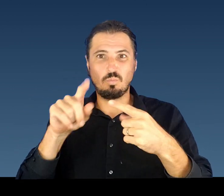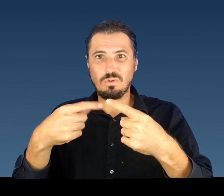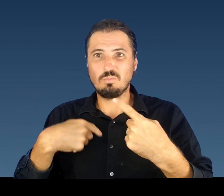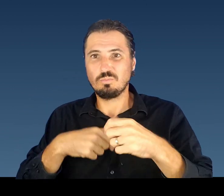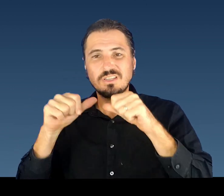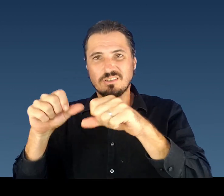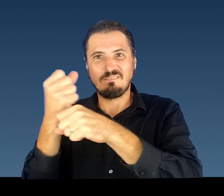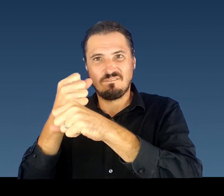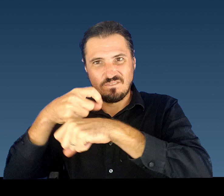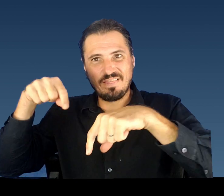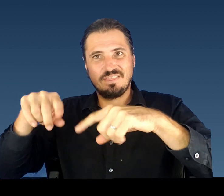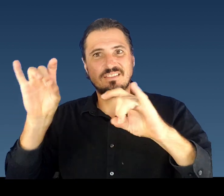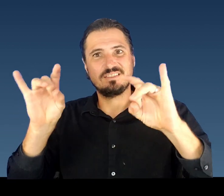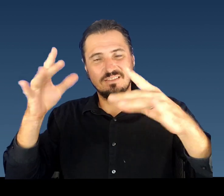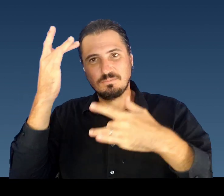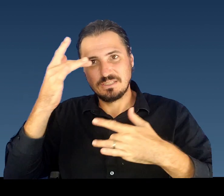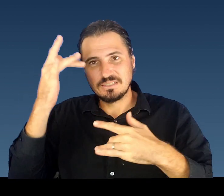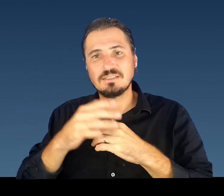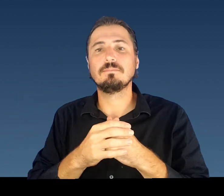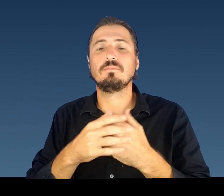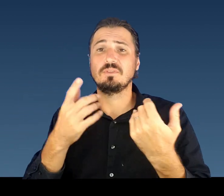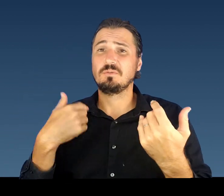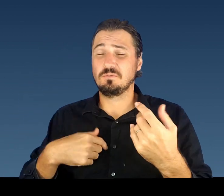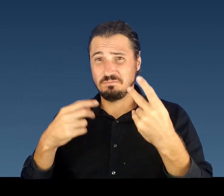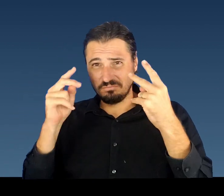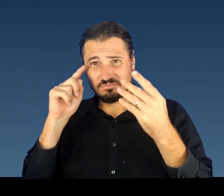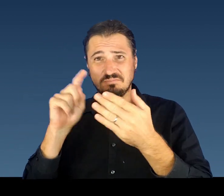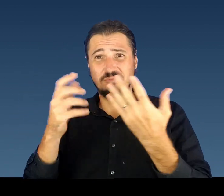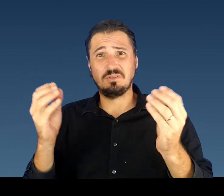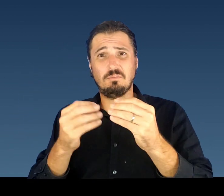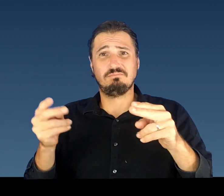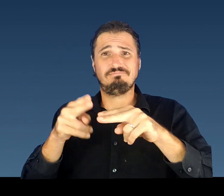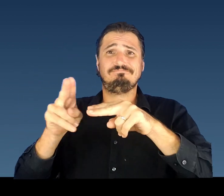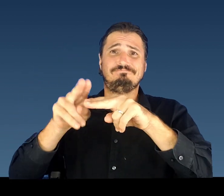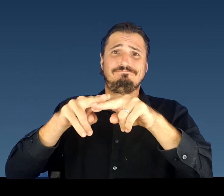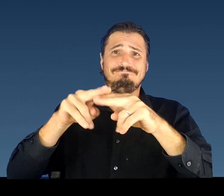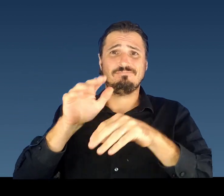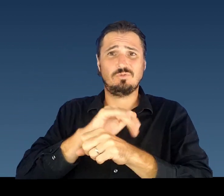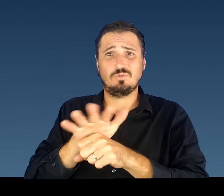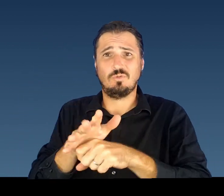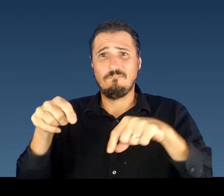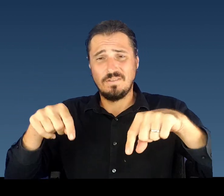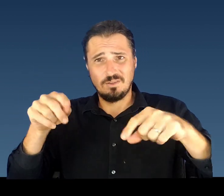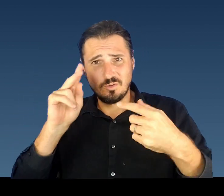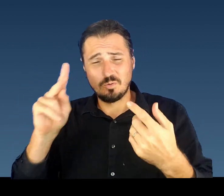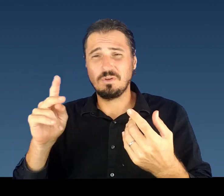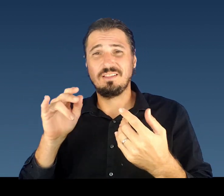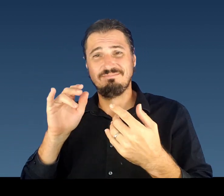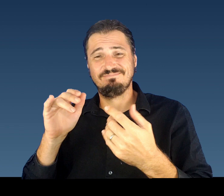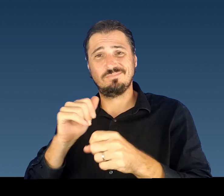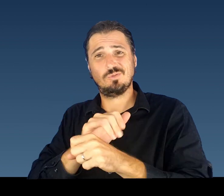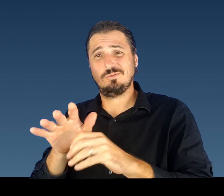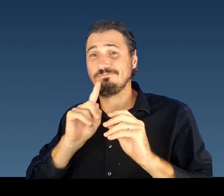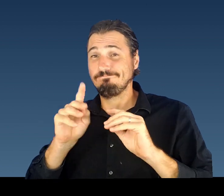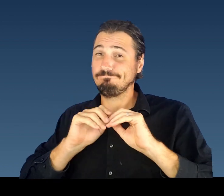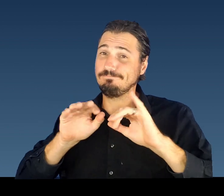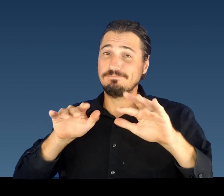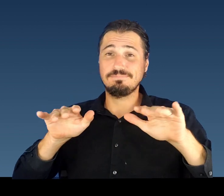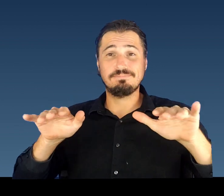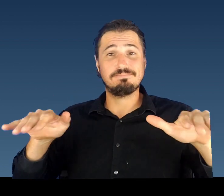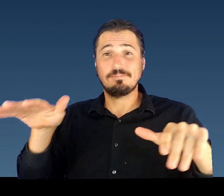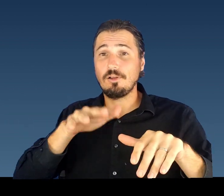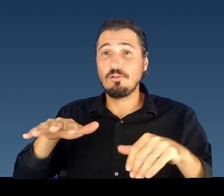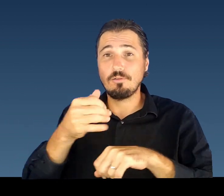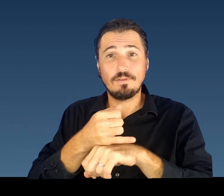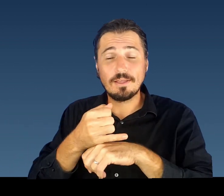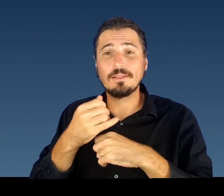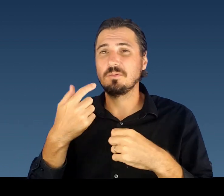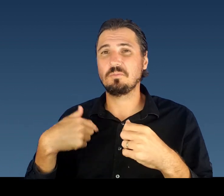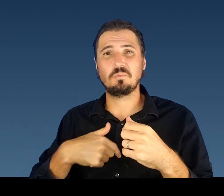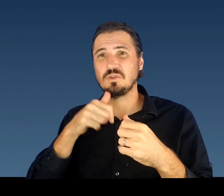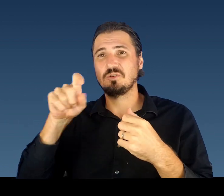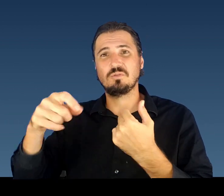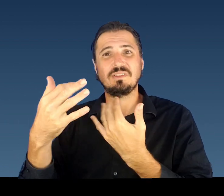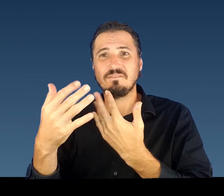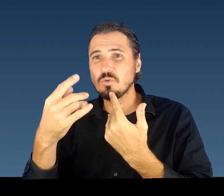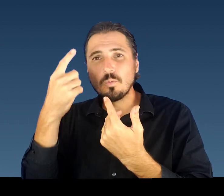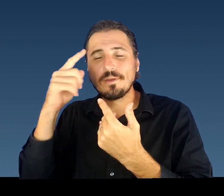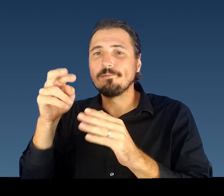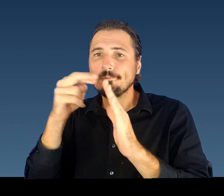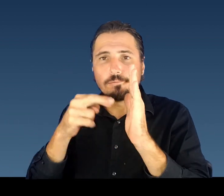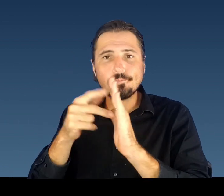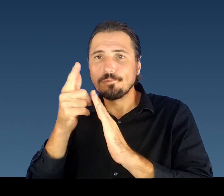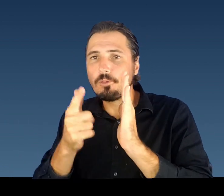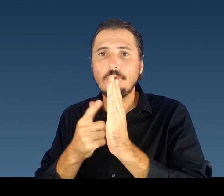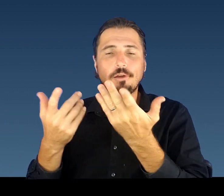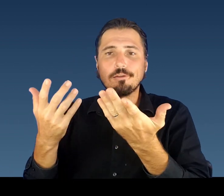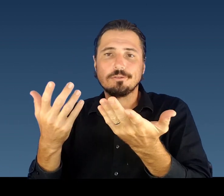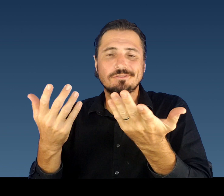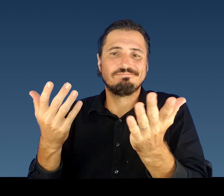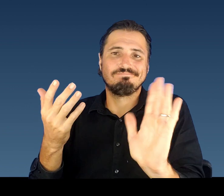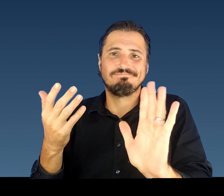Education is also working on a plan to bring testing to our schools. Early detection is key to containing COVID, so this will provide another layer of protection to our teachers, staff and